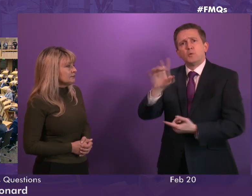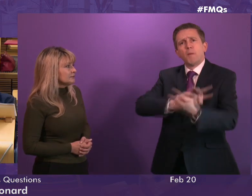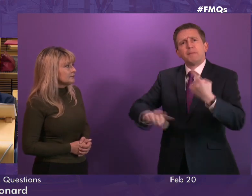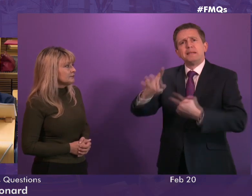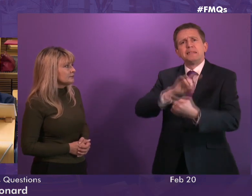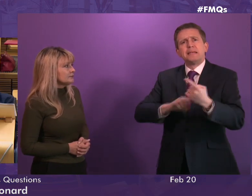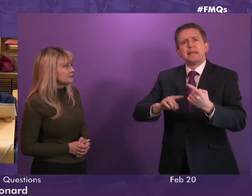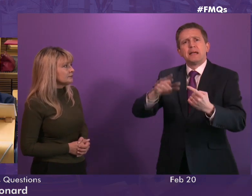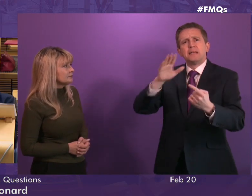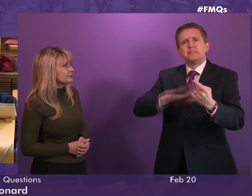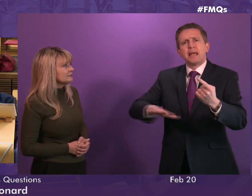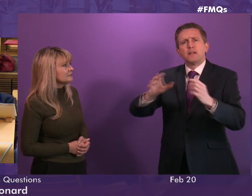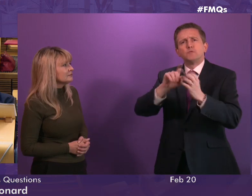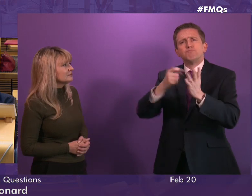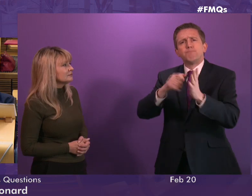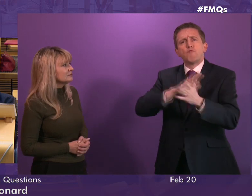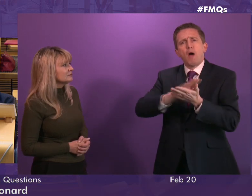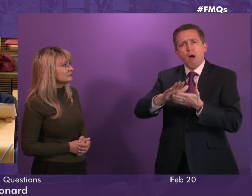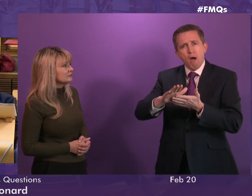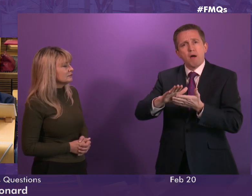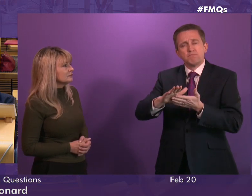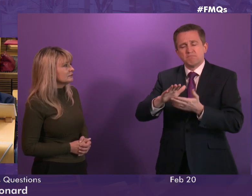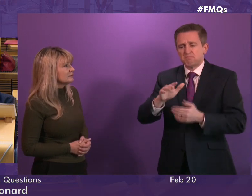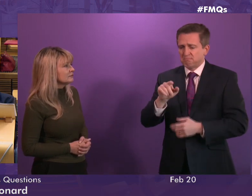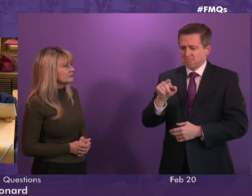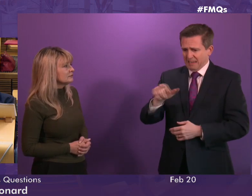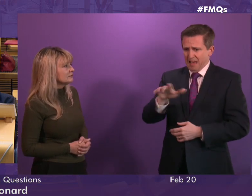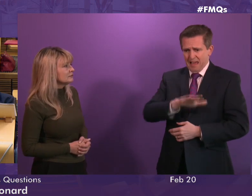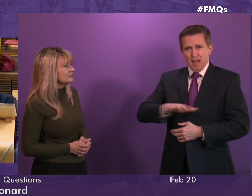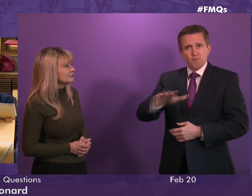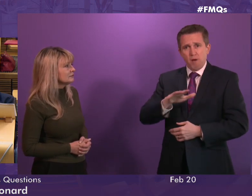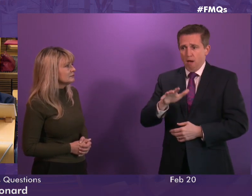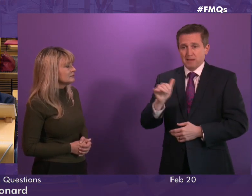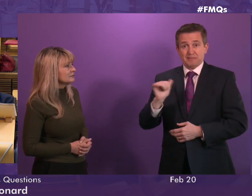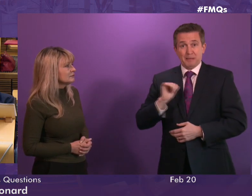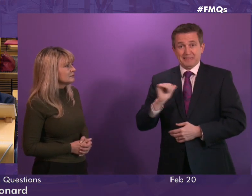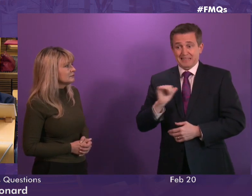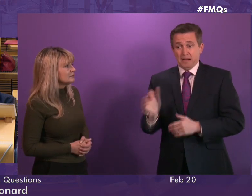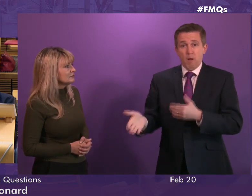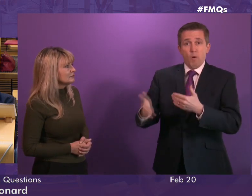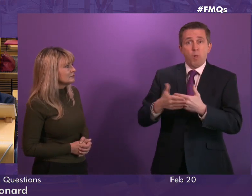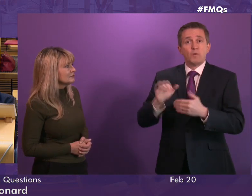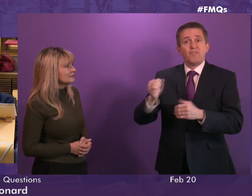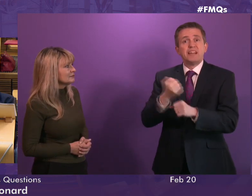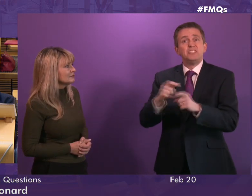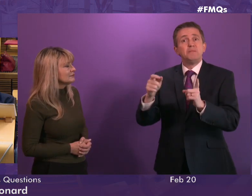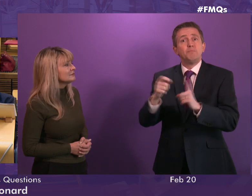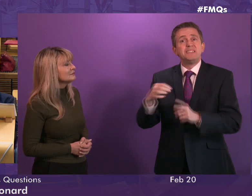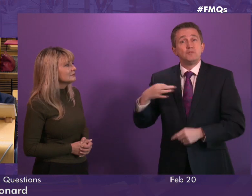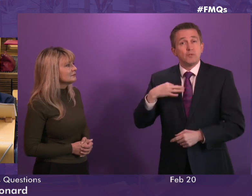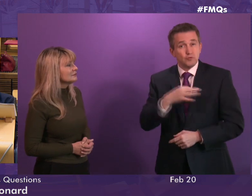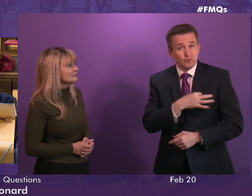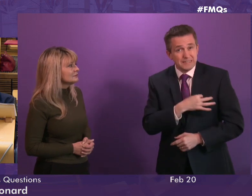in Salsburgh, a community that faces the closure of its local general practitioner surgery.